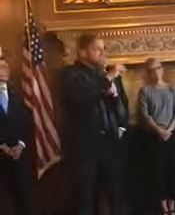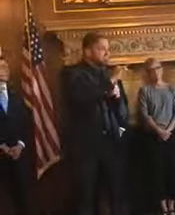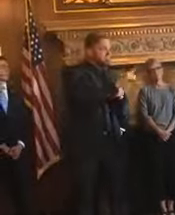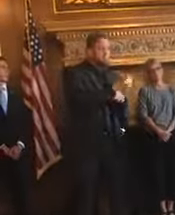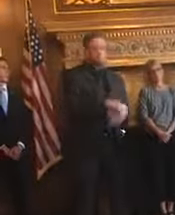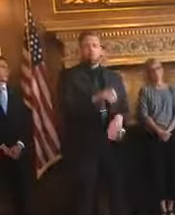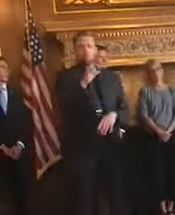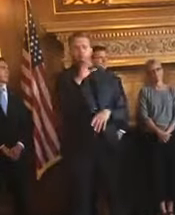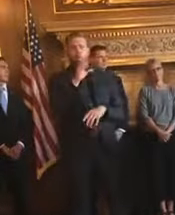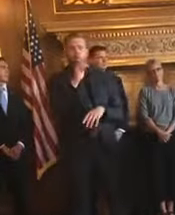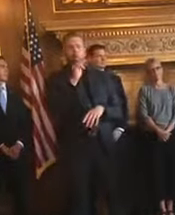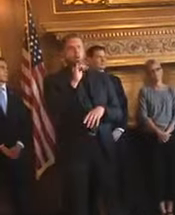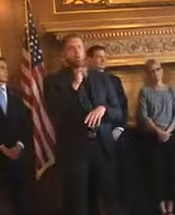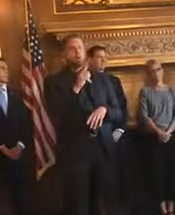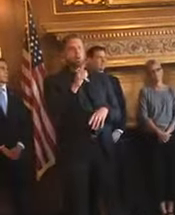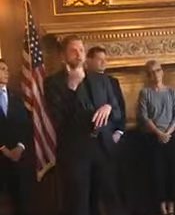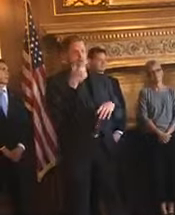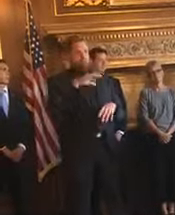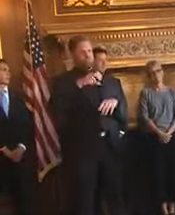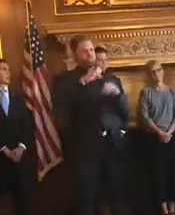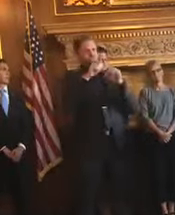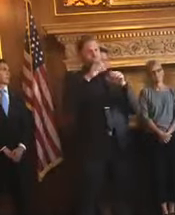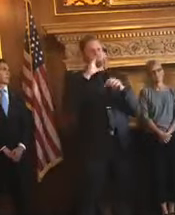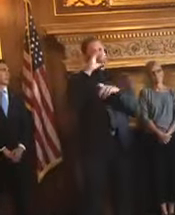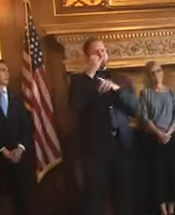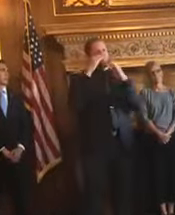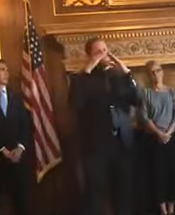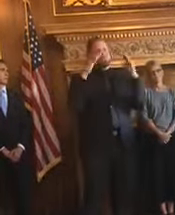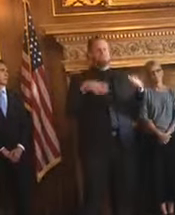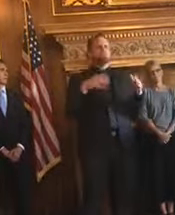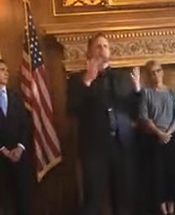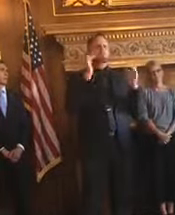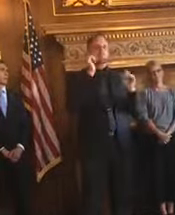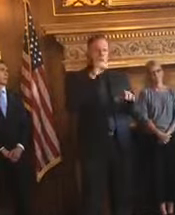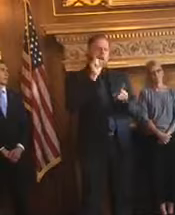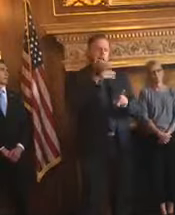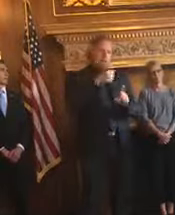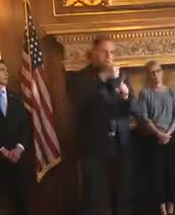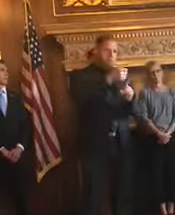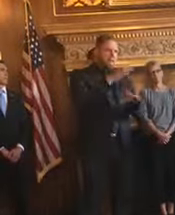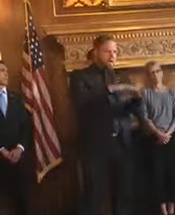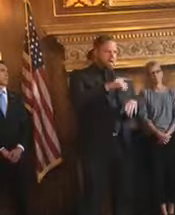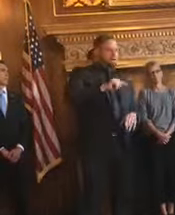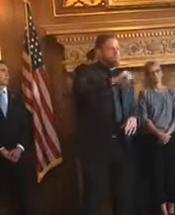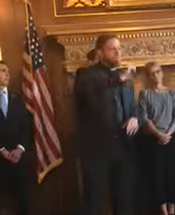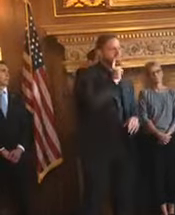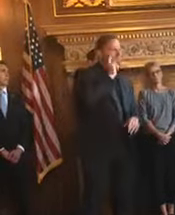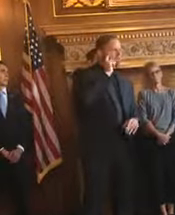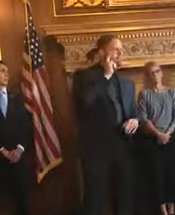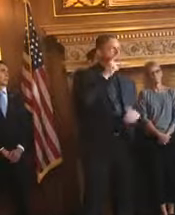Those people who are deaf and hard of hearing will know the diagnoses they are given and they'll know the prescriptions they are trying to take.